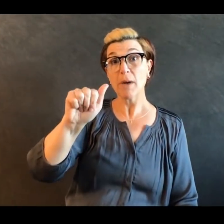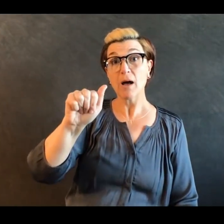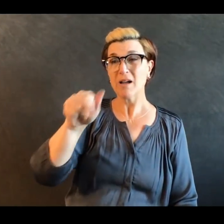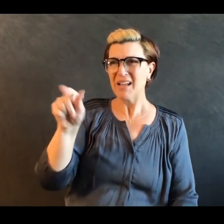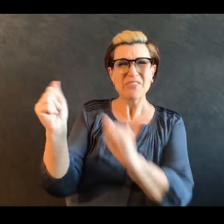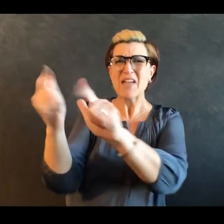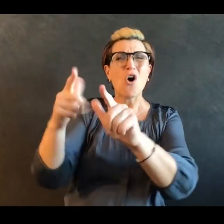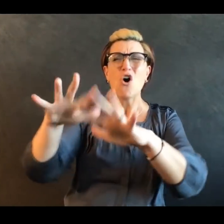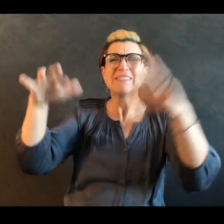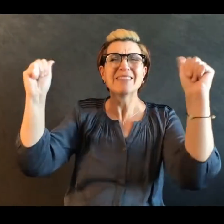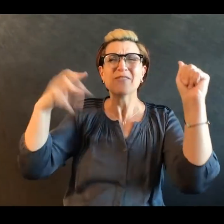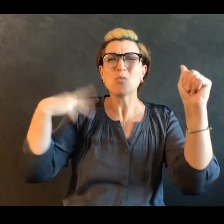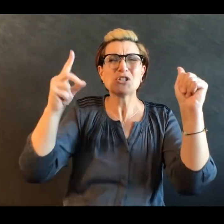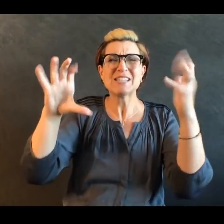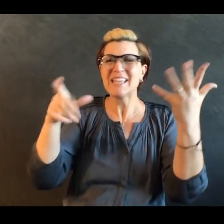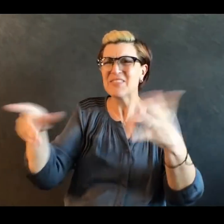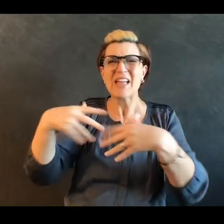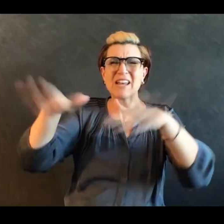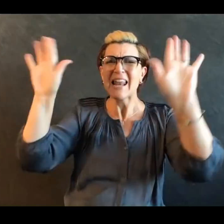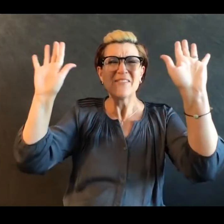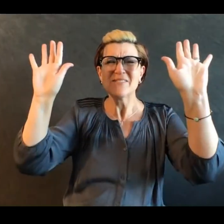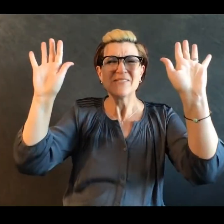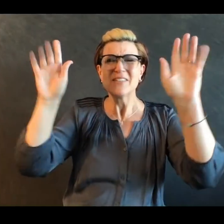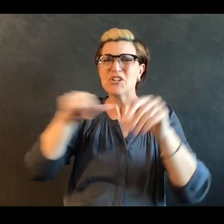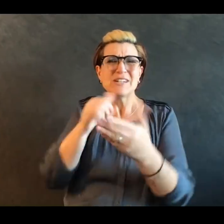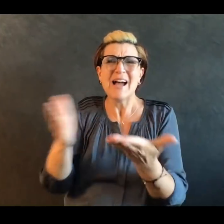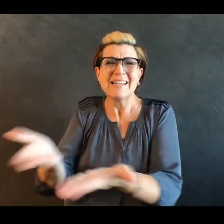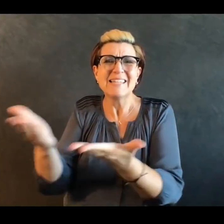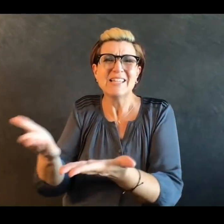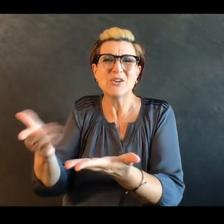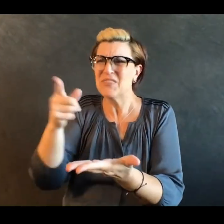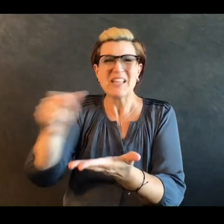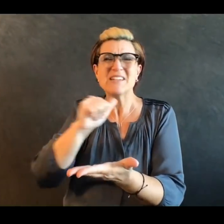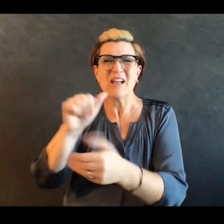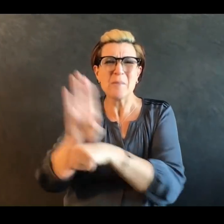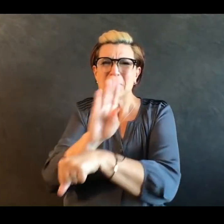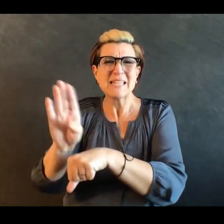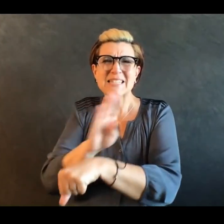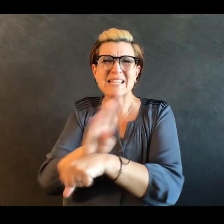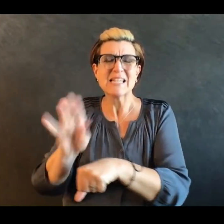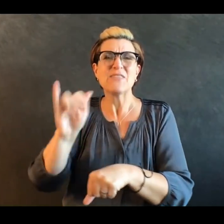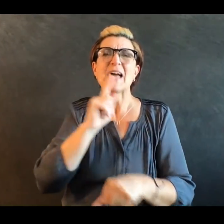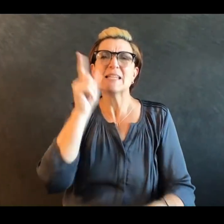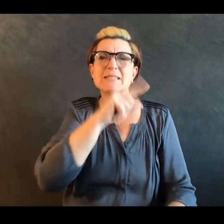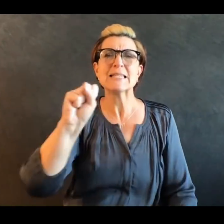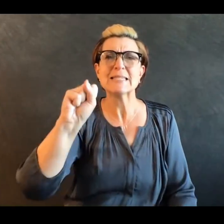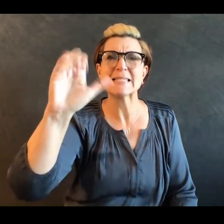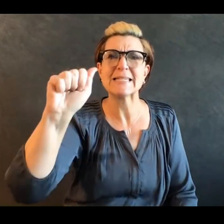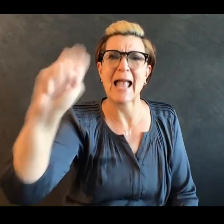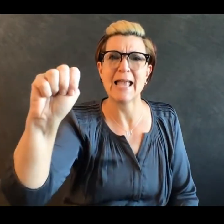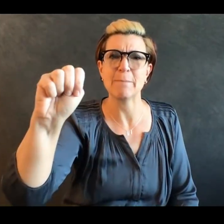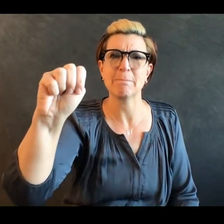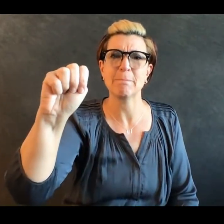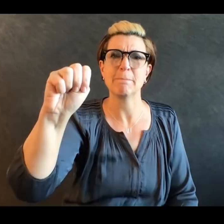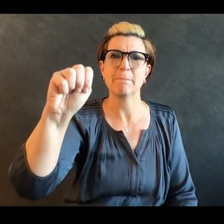people cannot afford during this crisis it is a scam what they do it's a scam